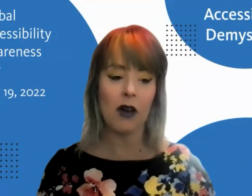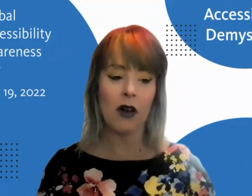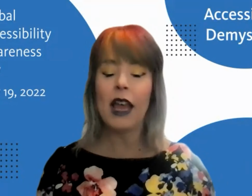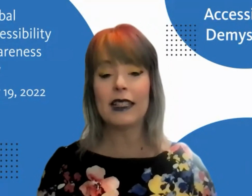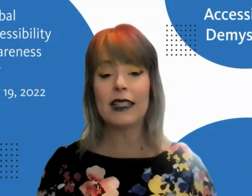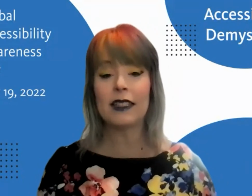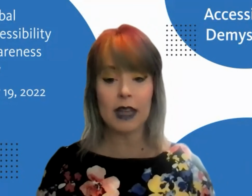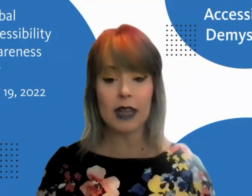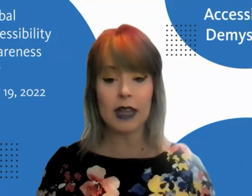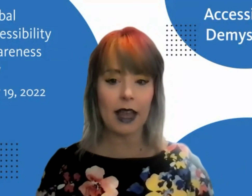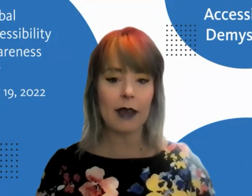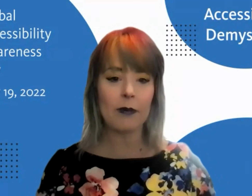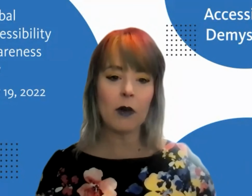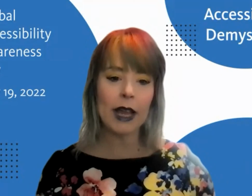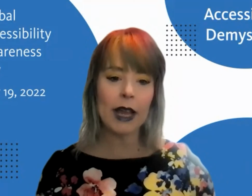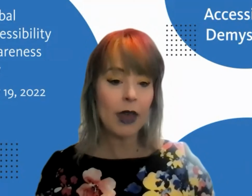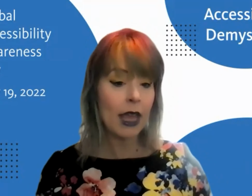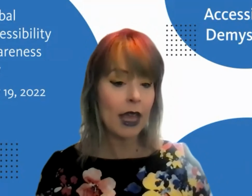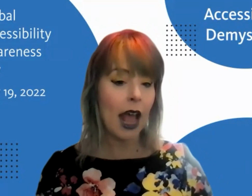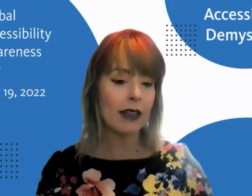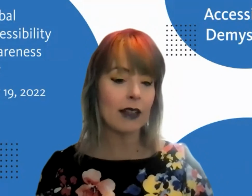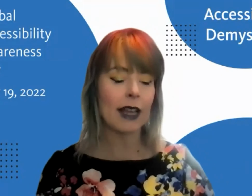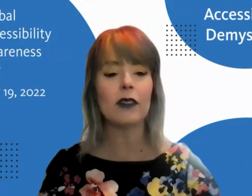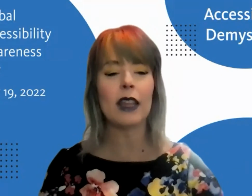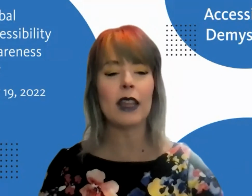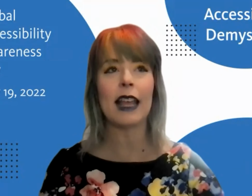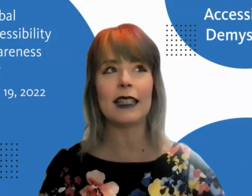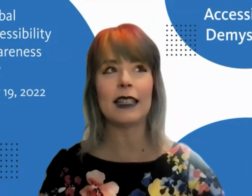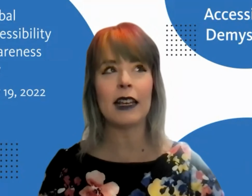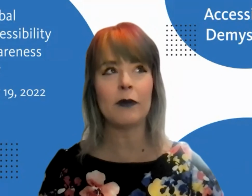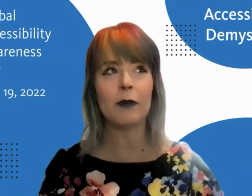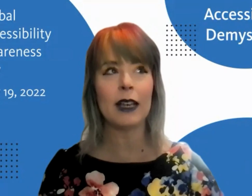Tanya Jansen: It slowed down my typing quite a bit, I don't know that that's a negative